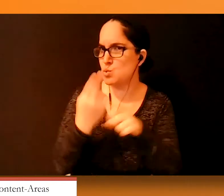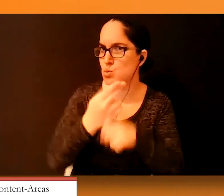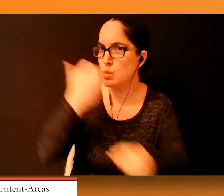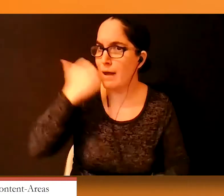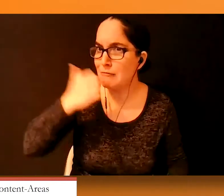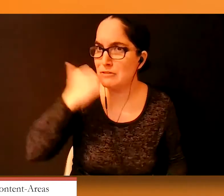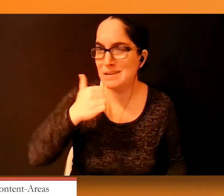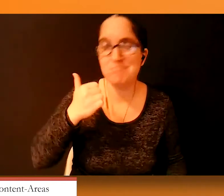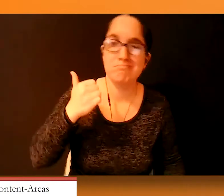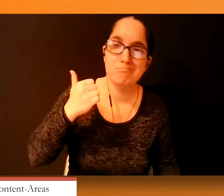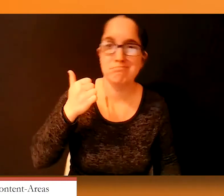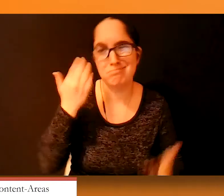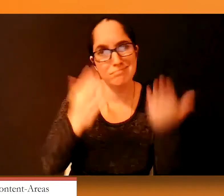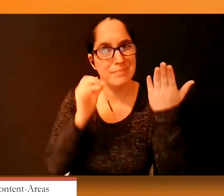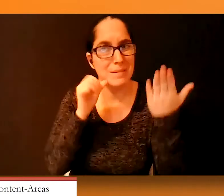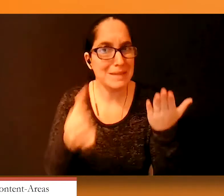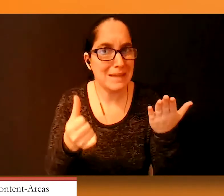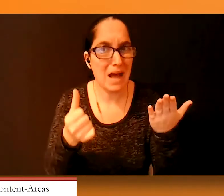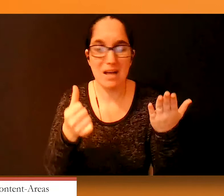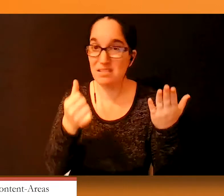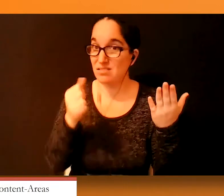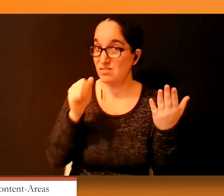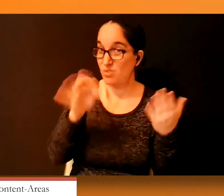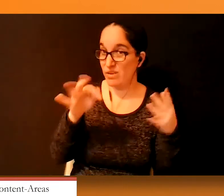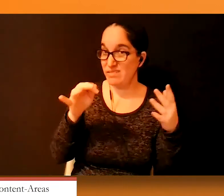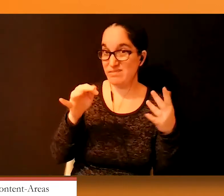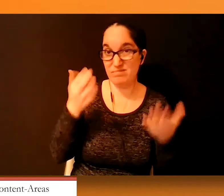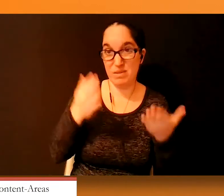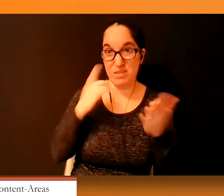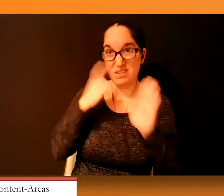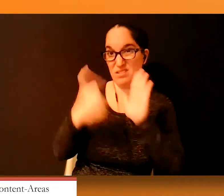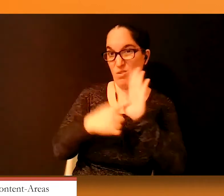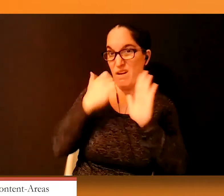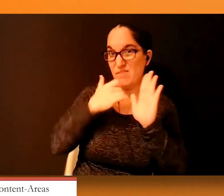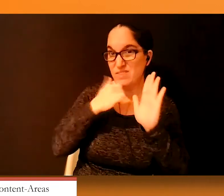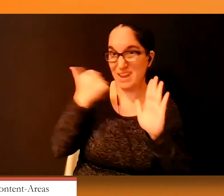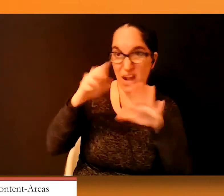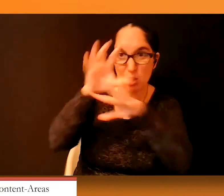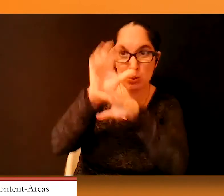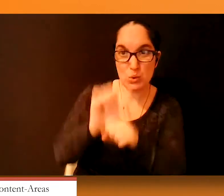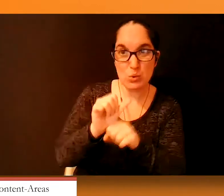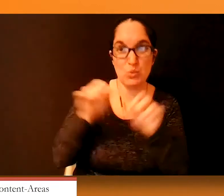So, they don't see them very often. They're not very common coming in, kind of receptively,